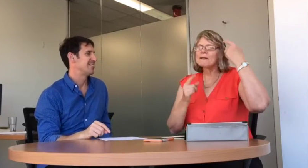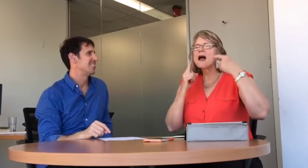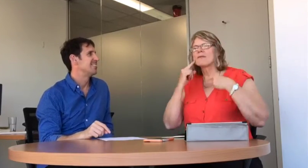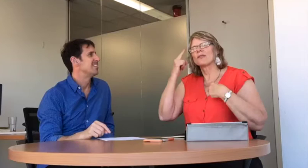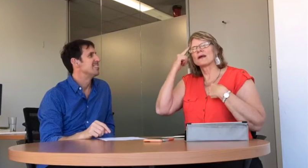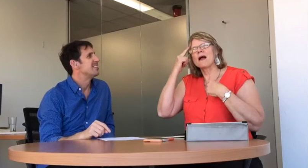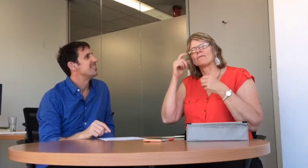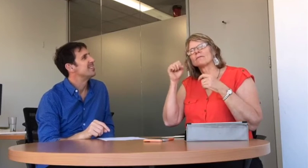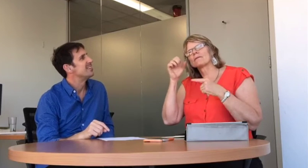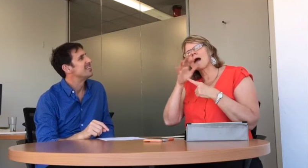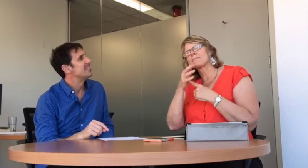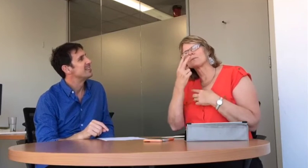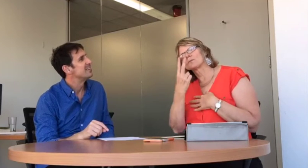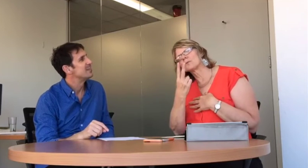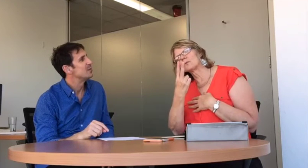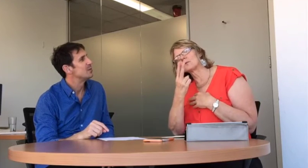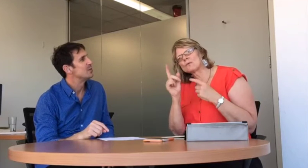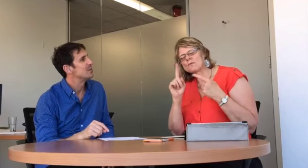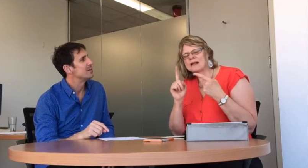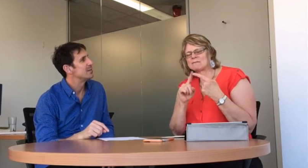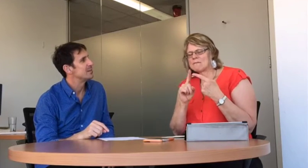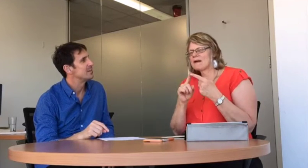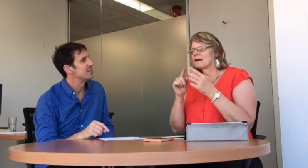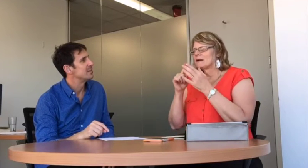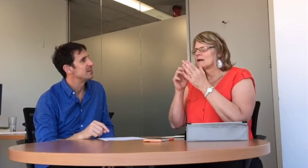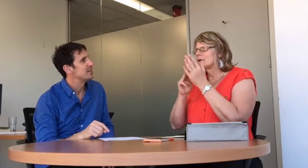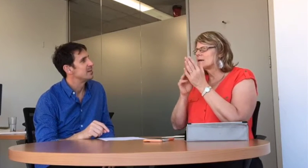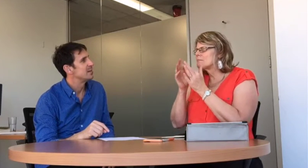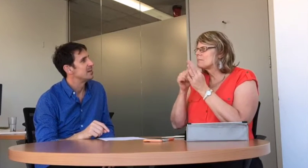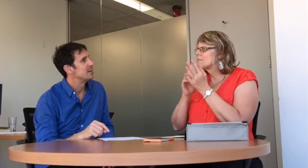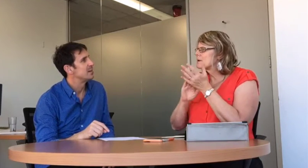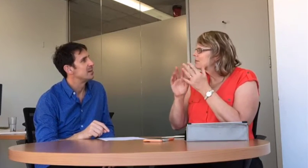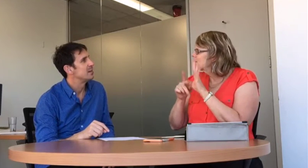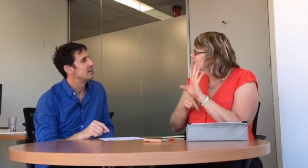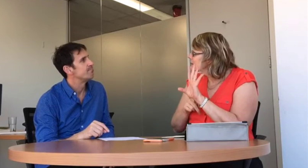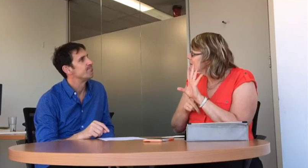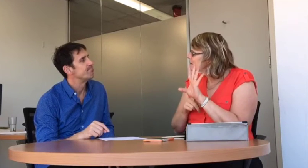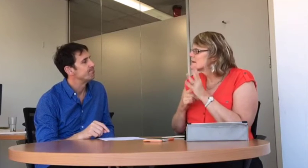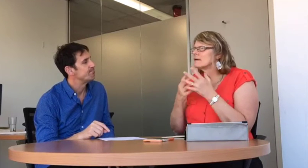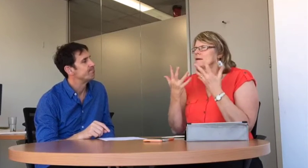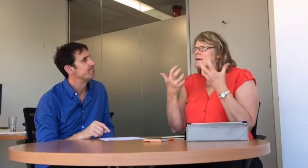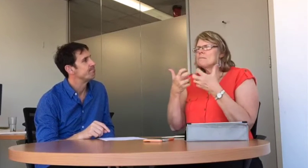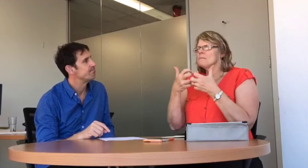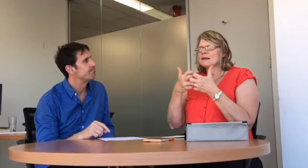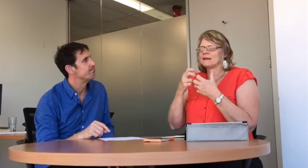Hmm, well there are a number of things for sure, but if I think of maybe the top two -